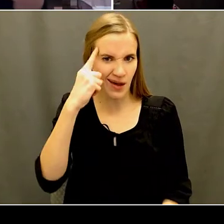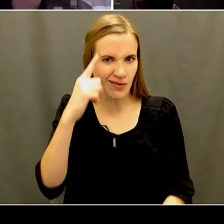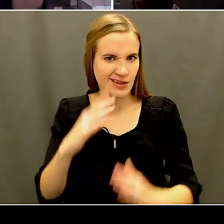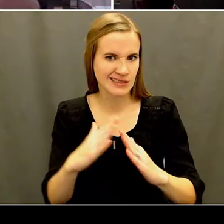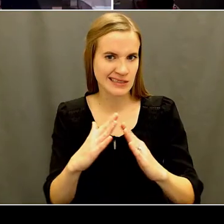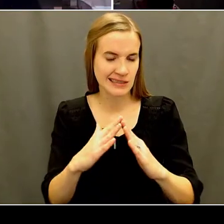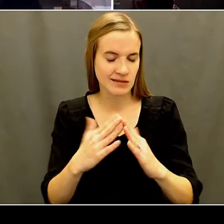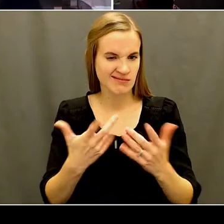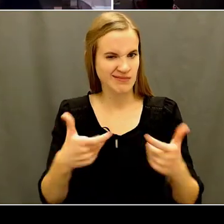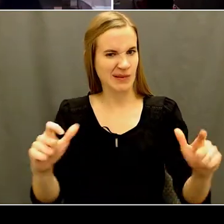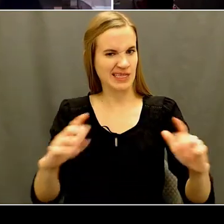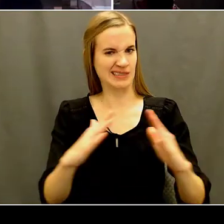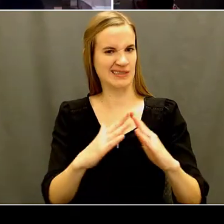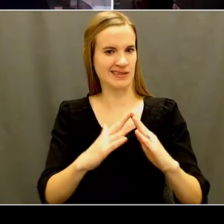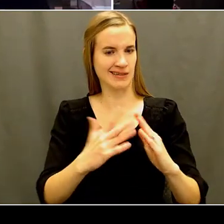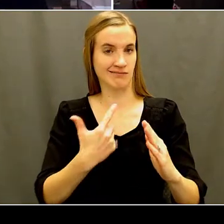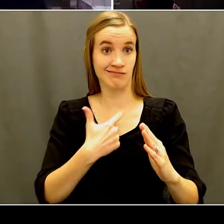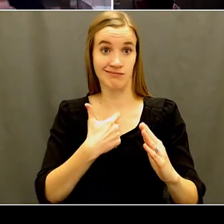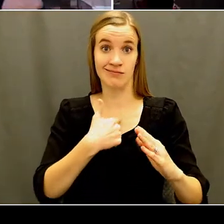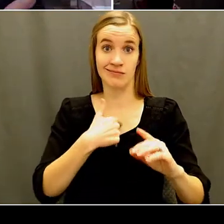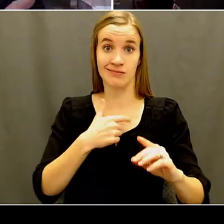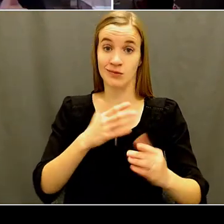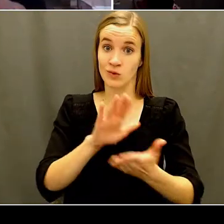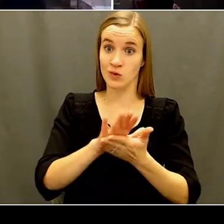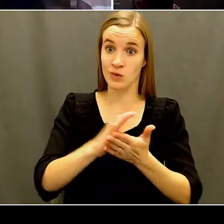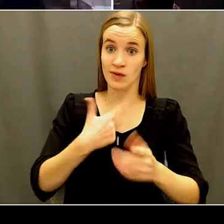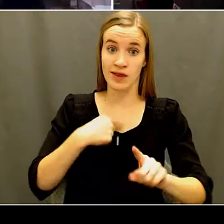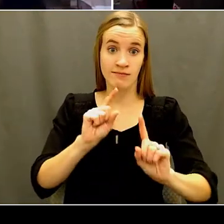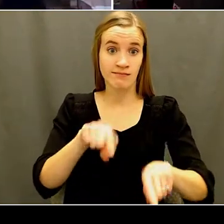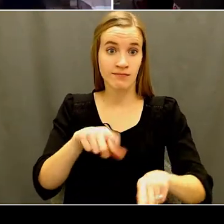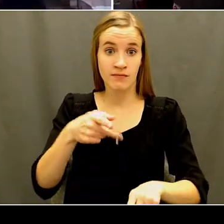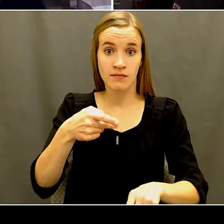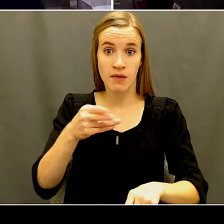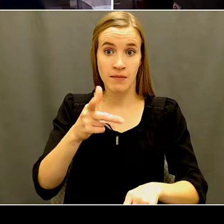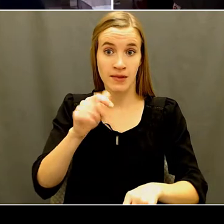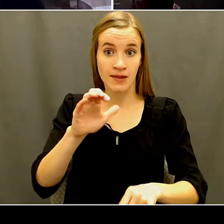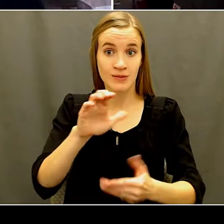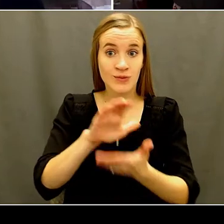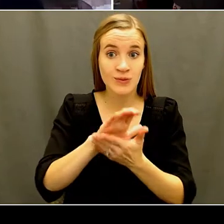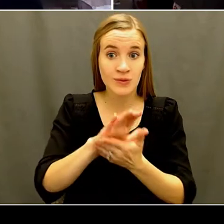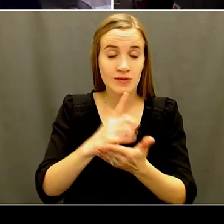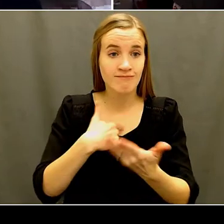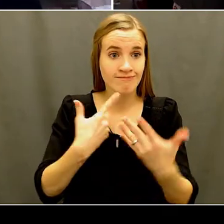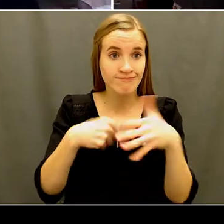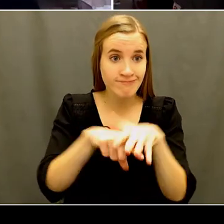was in mainstream schools and then I moved to a town called Hammond which is